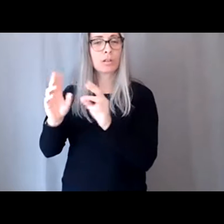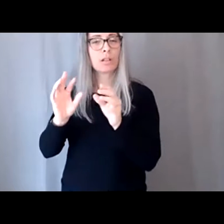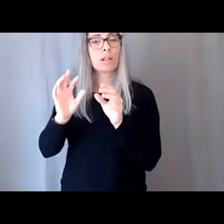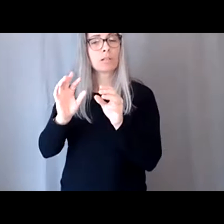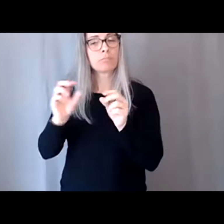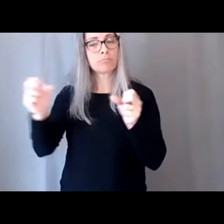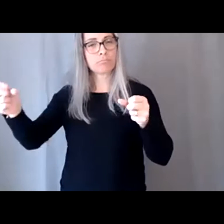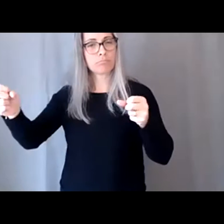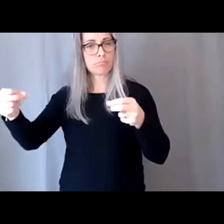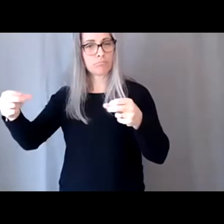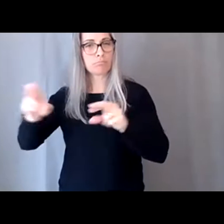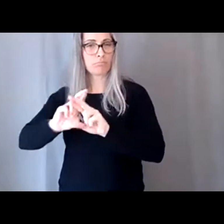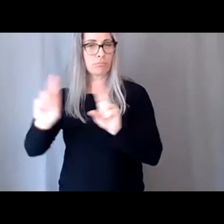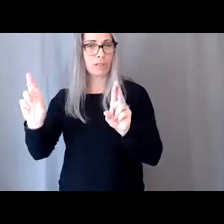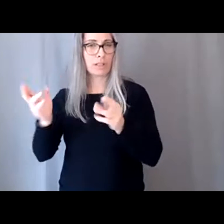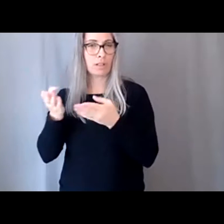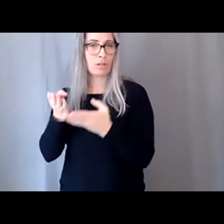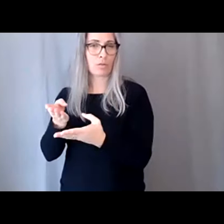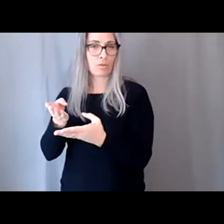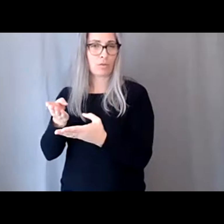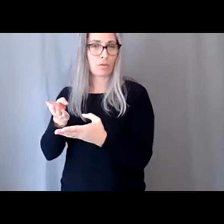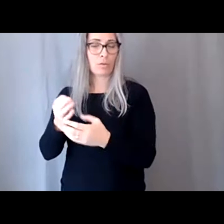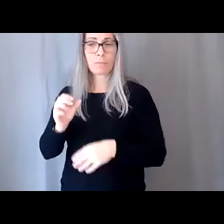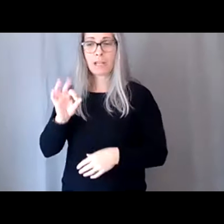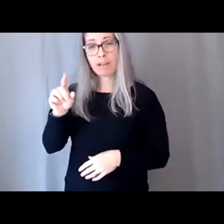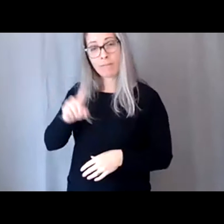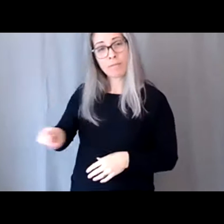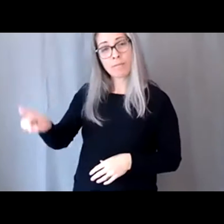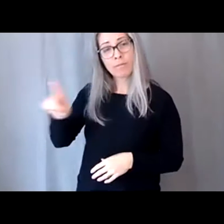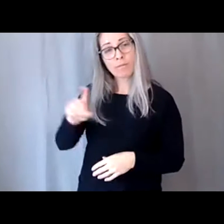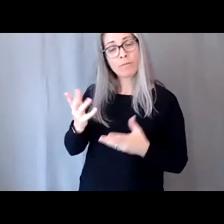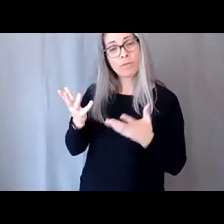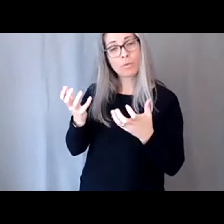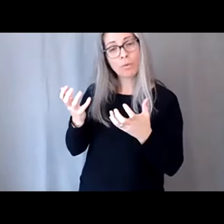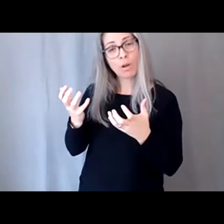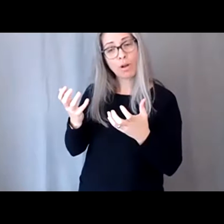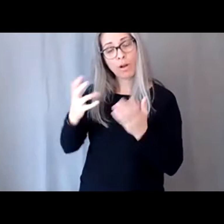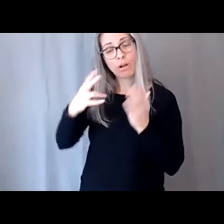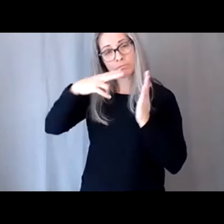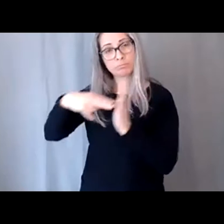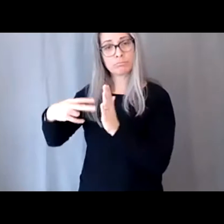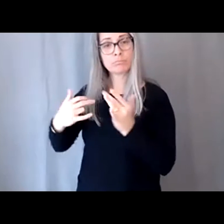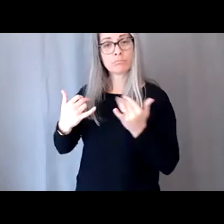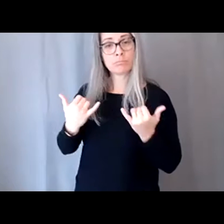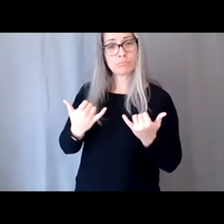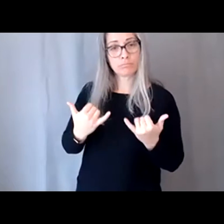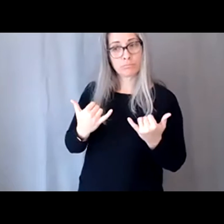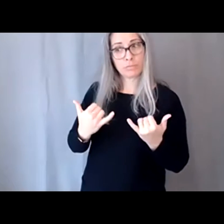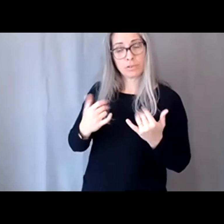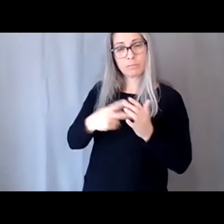then it's available when youtube is available but if people want transcripts we can provide them on request when we receive them